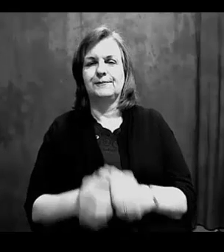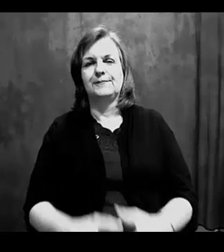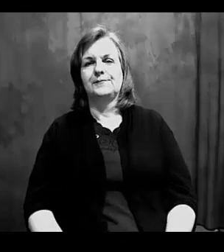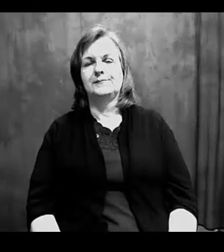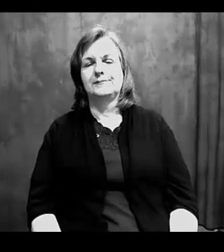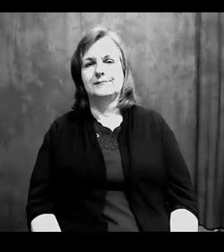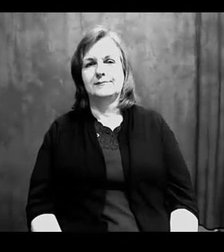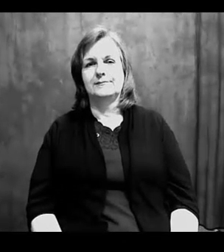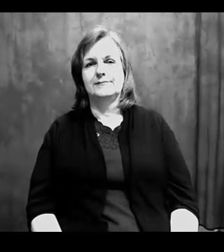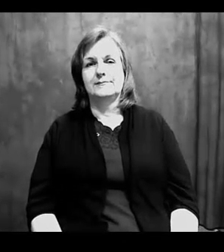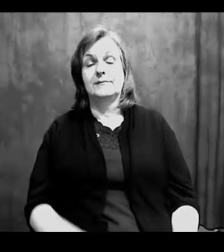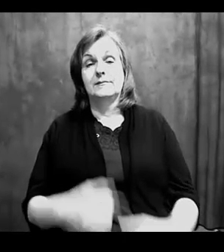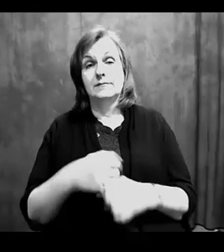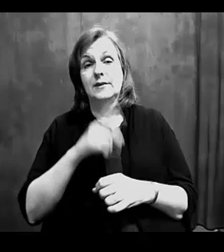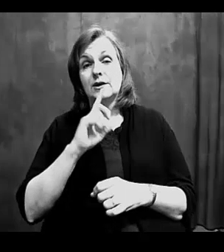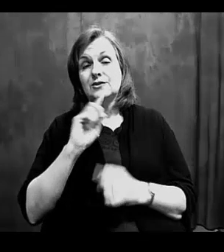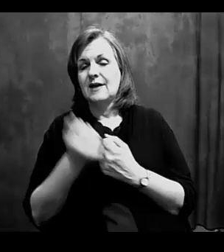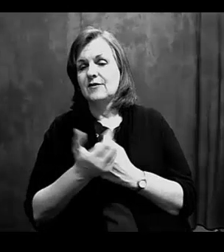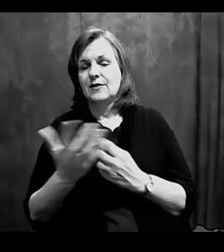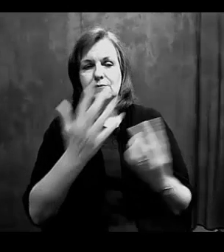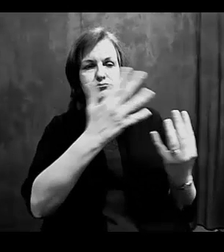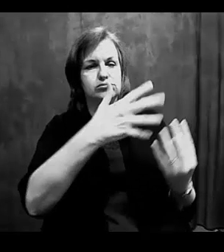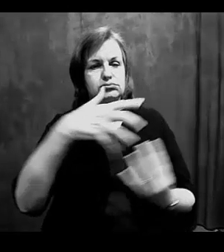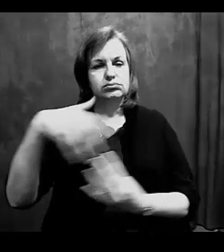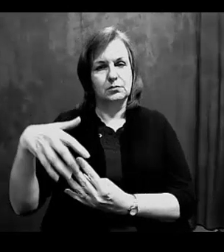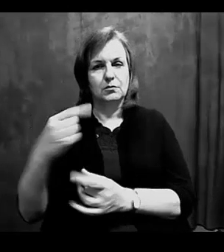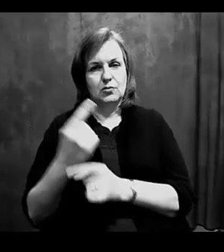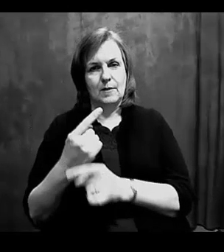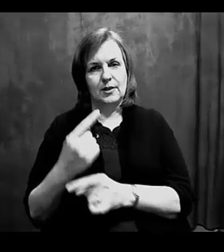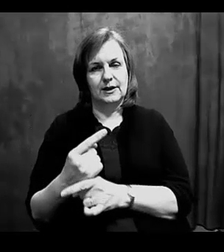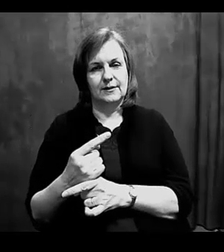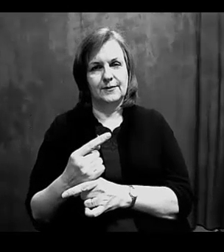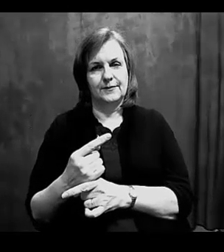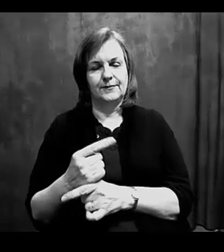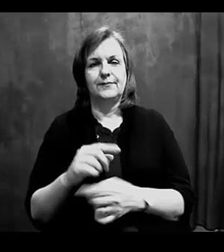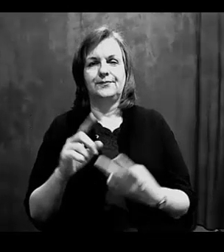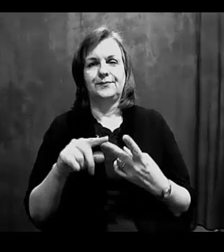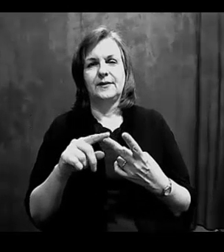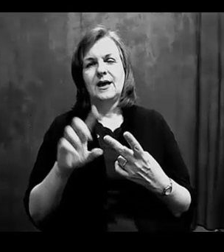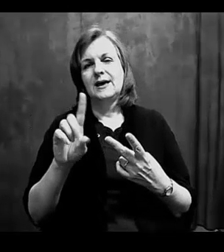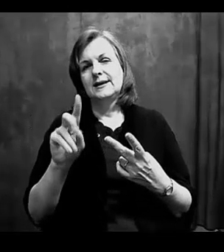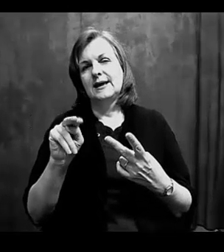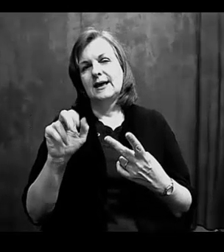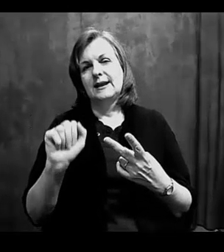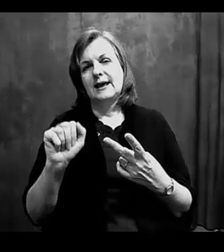everything together and make sure that everything is aligned properly